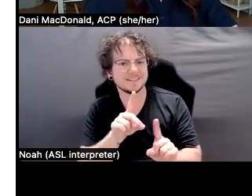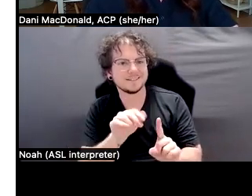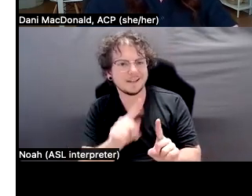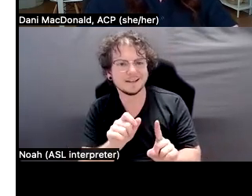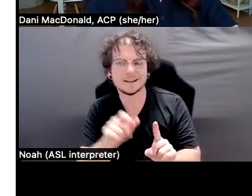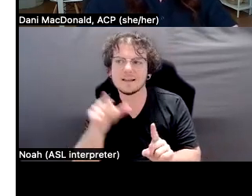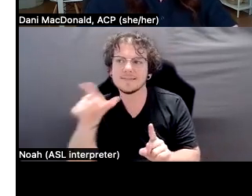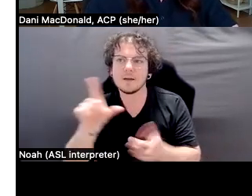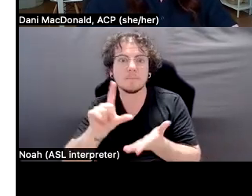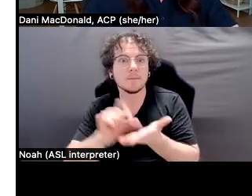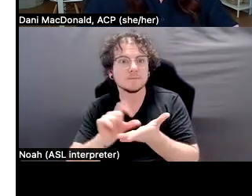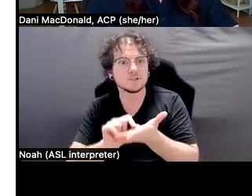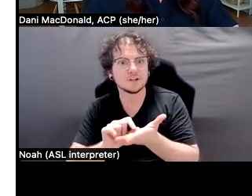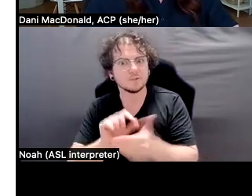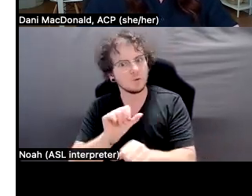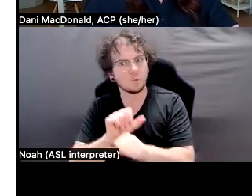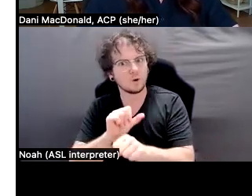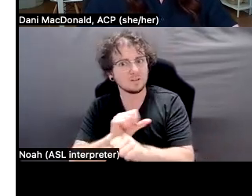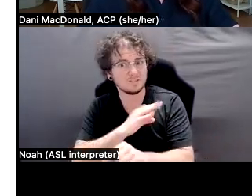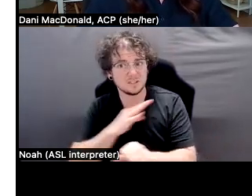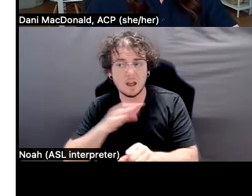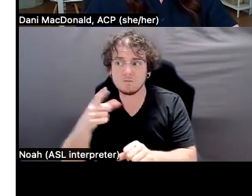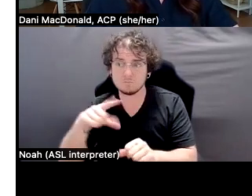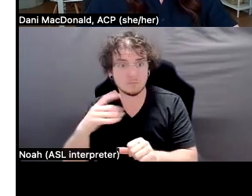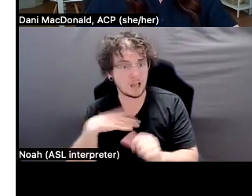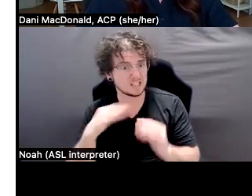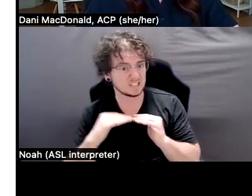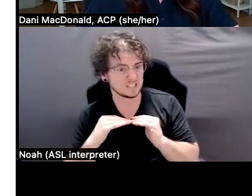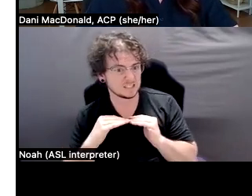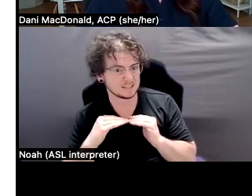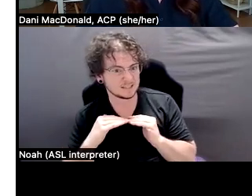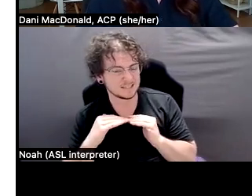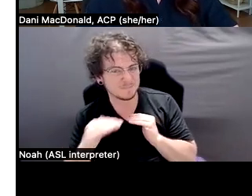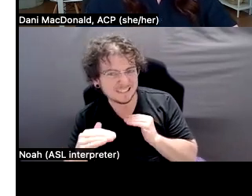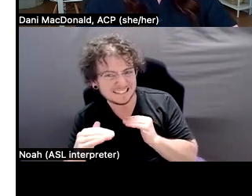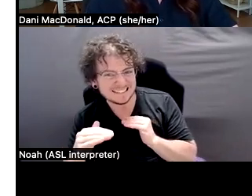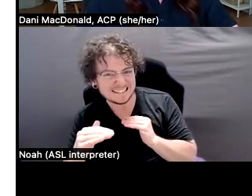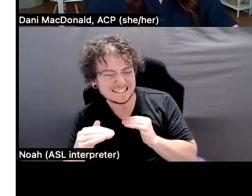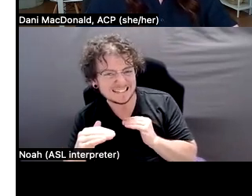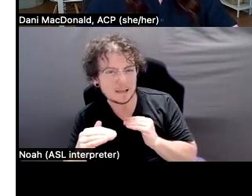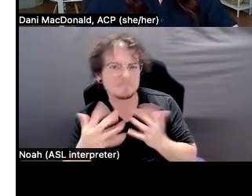definitely has stability or maybe stagnation depending on how you look at it. So, we found